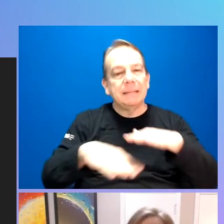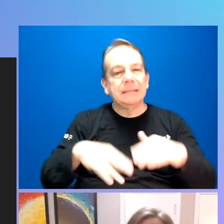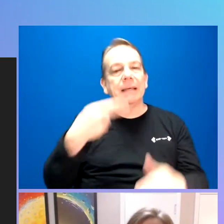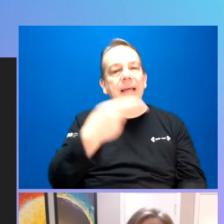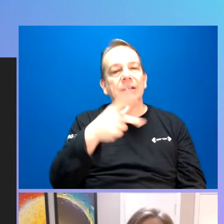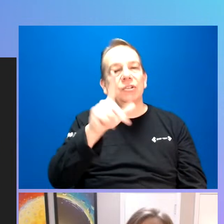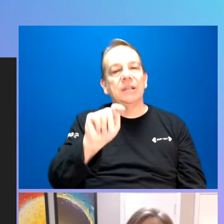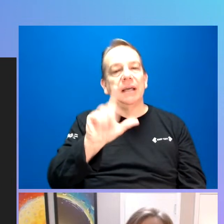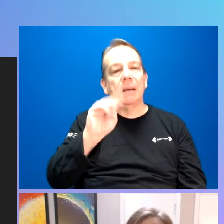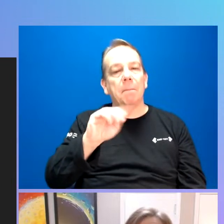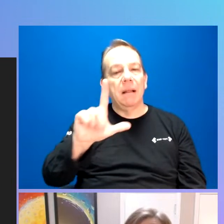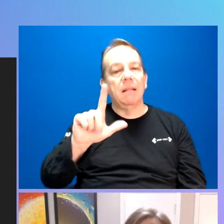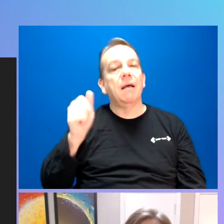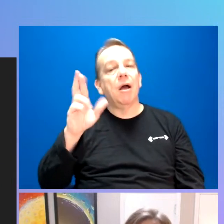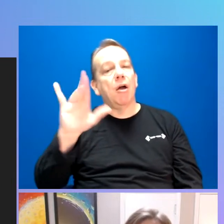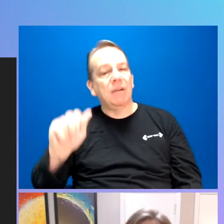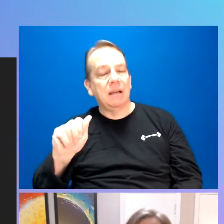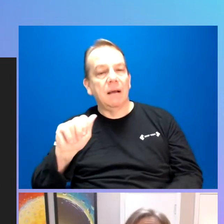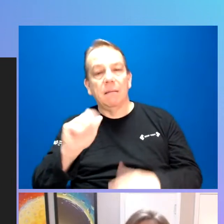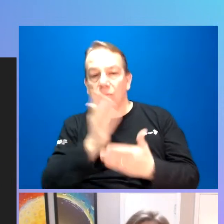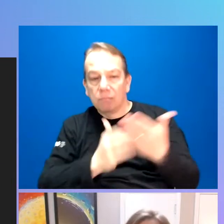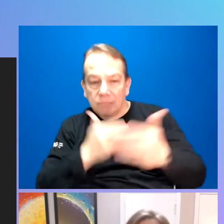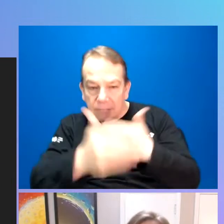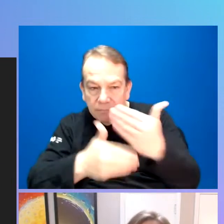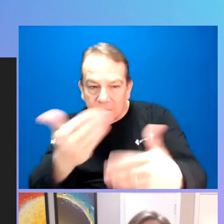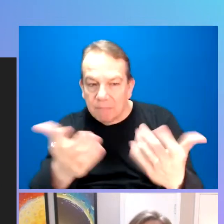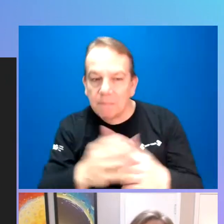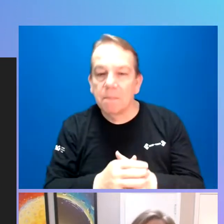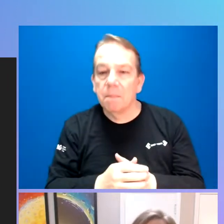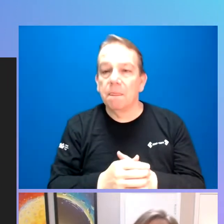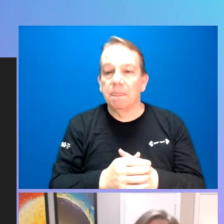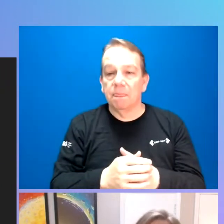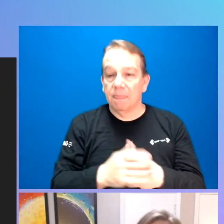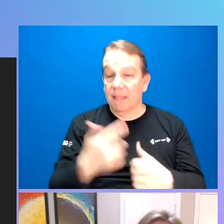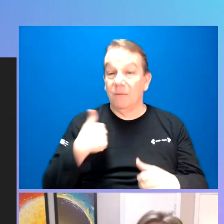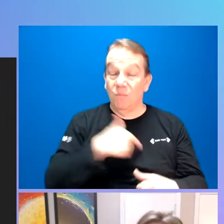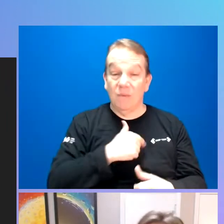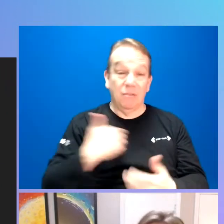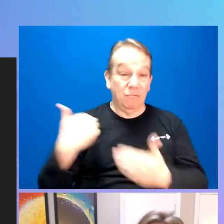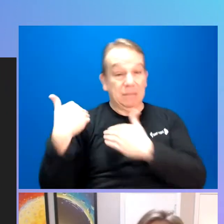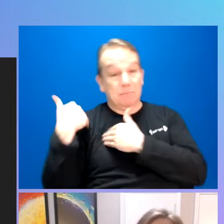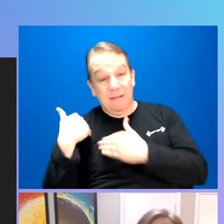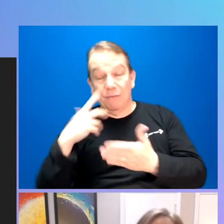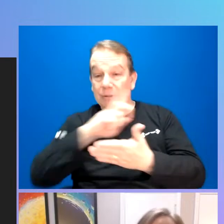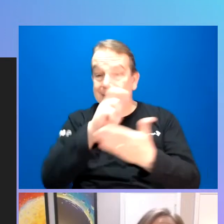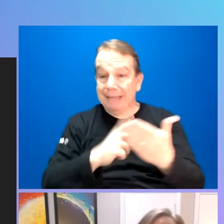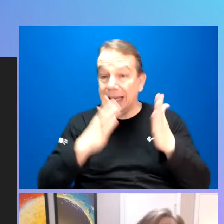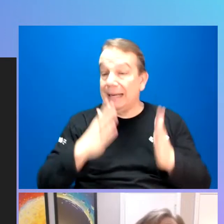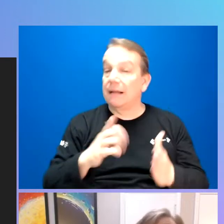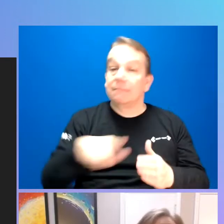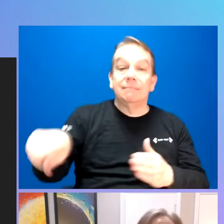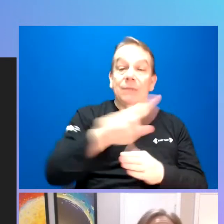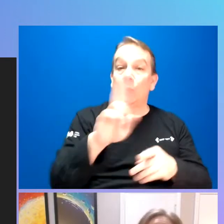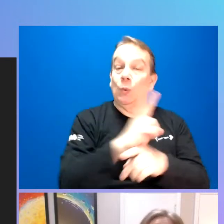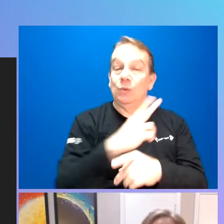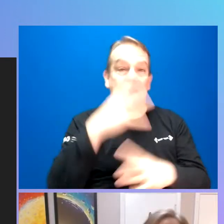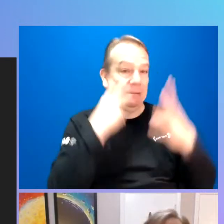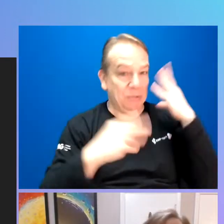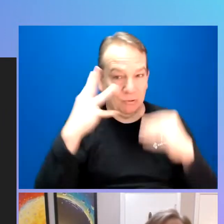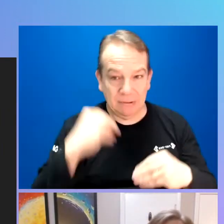Aria monsters? Simply put, where does responsible for designing the user experience? Some of